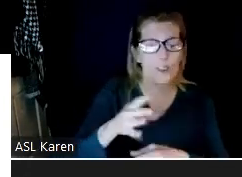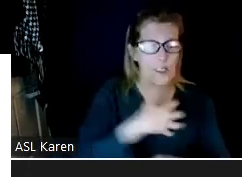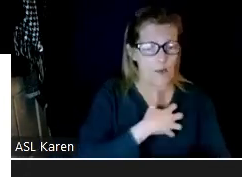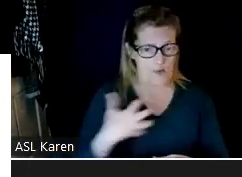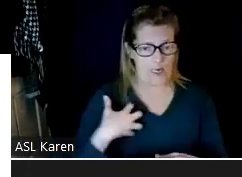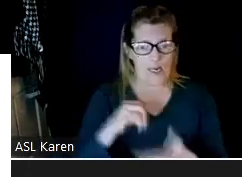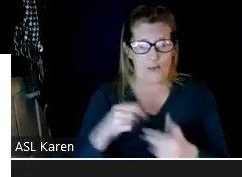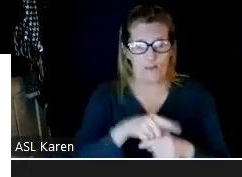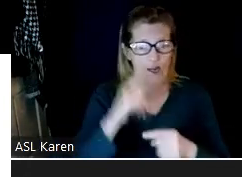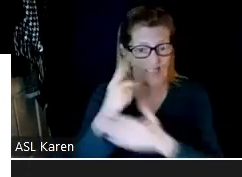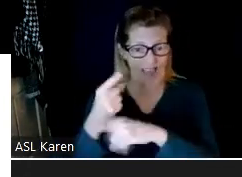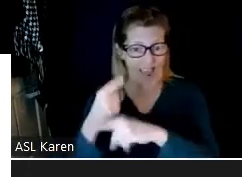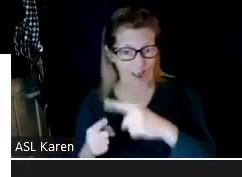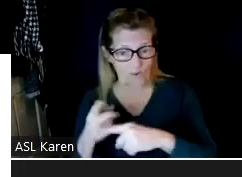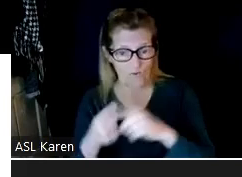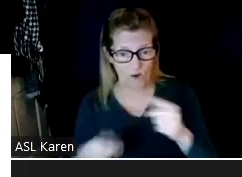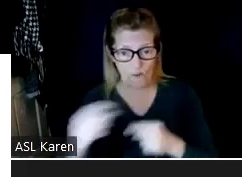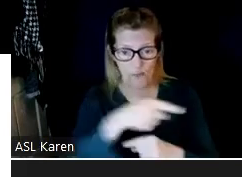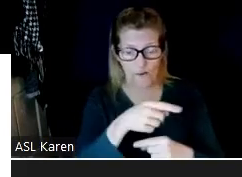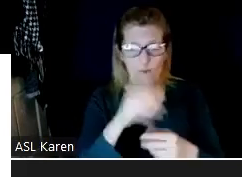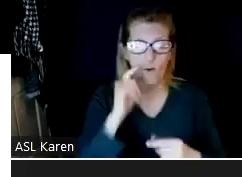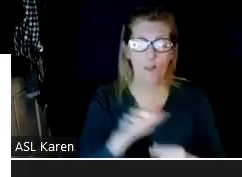business and half from labor and 15:20:29 worker advocates.